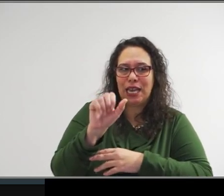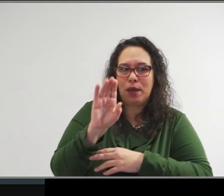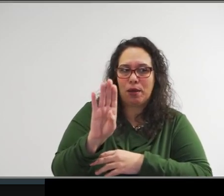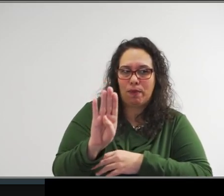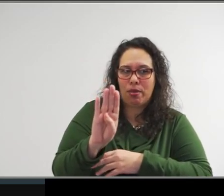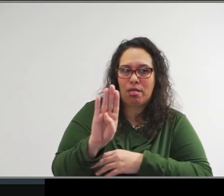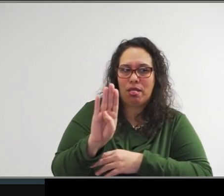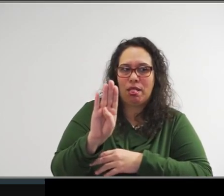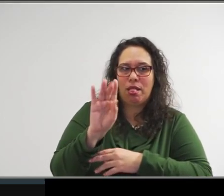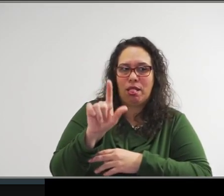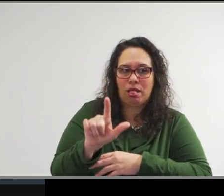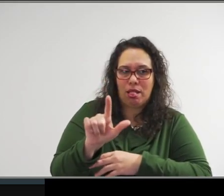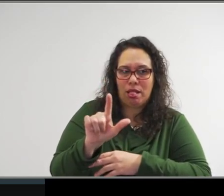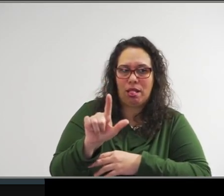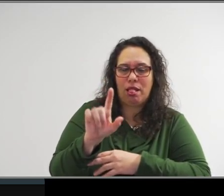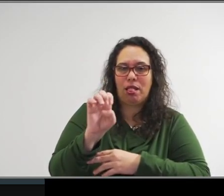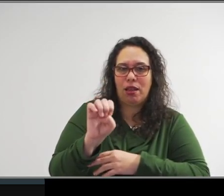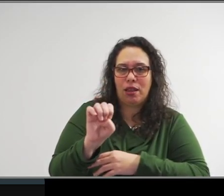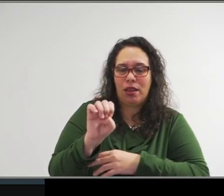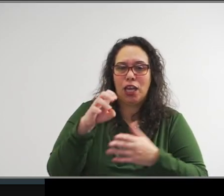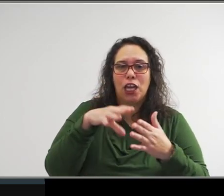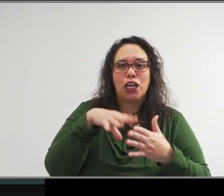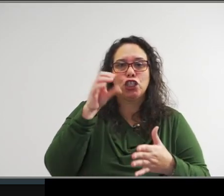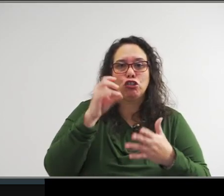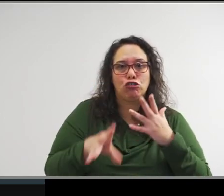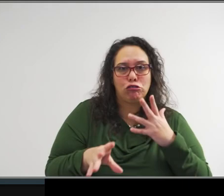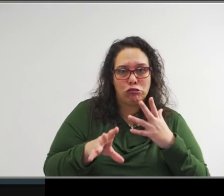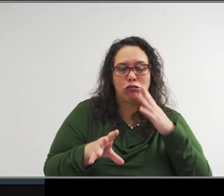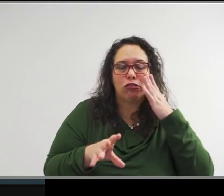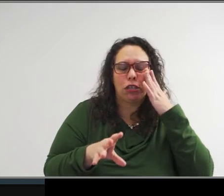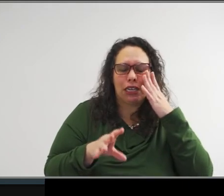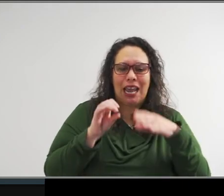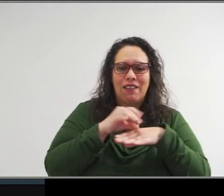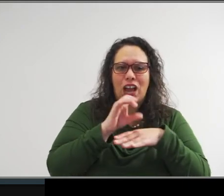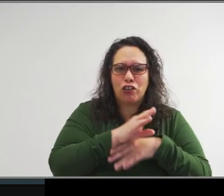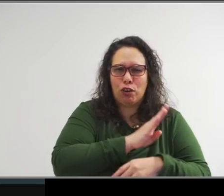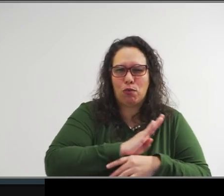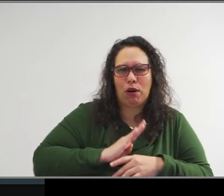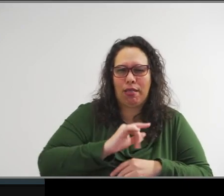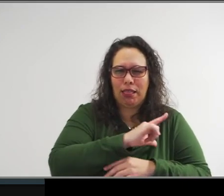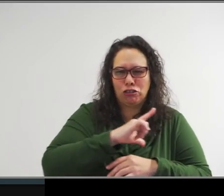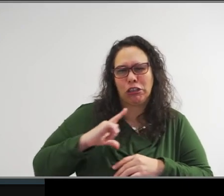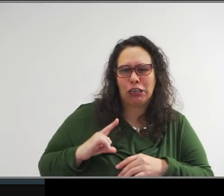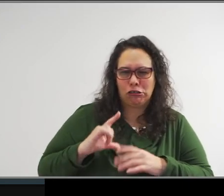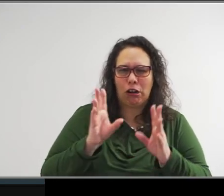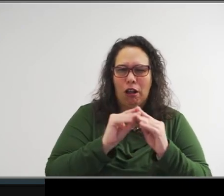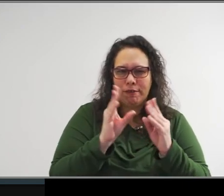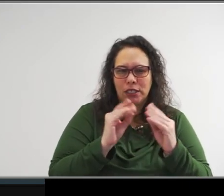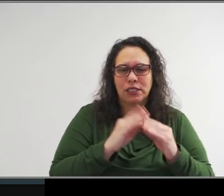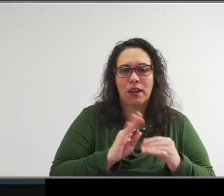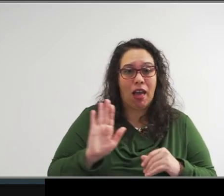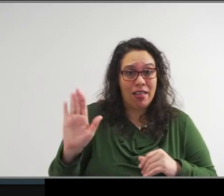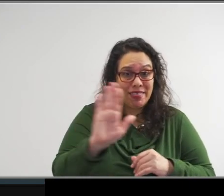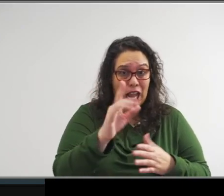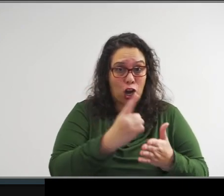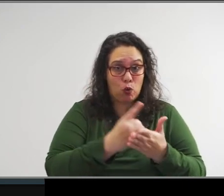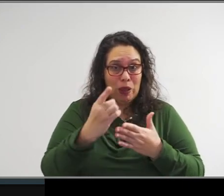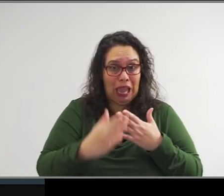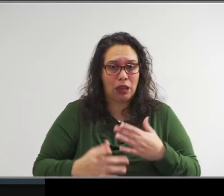on legislation and education conference. On their own weekend time, we paid for their registration fee